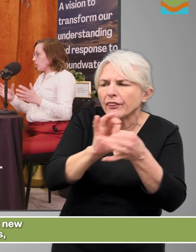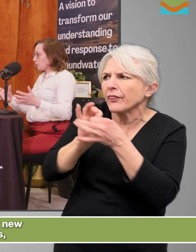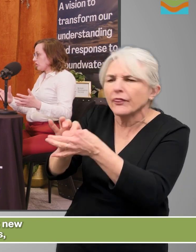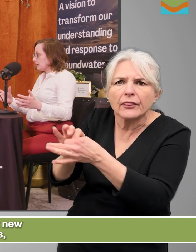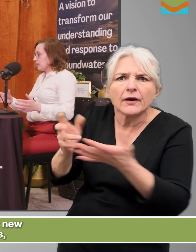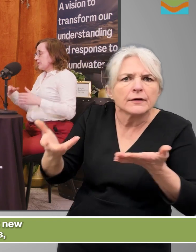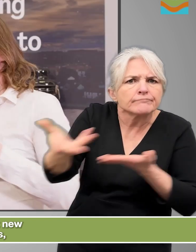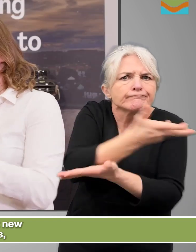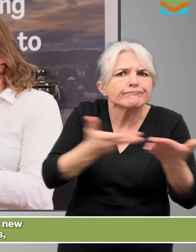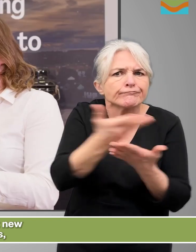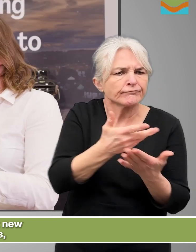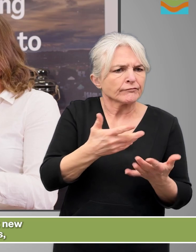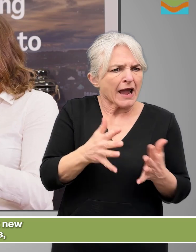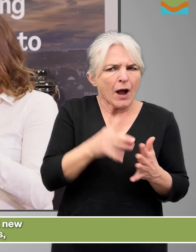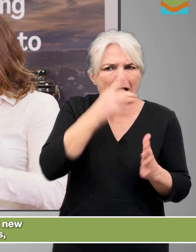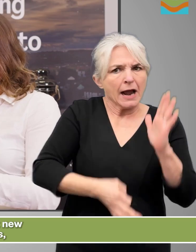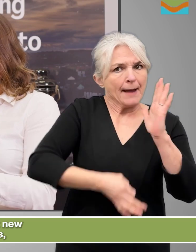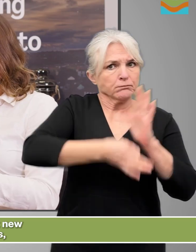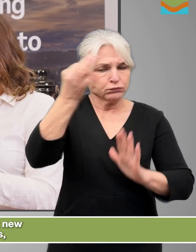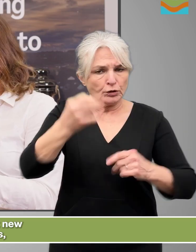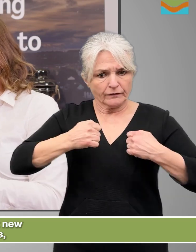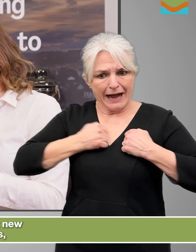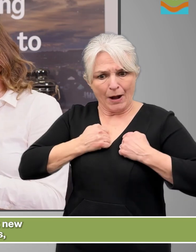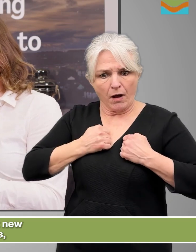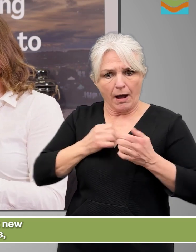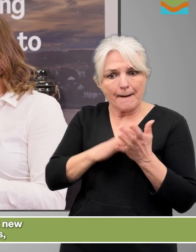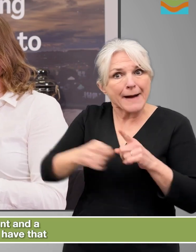model. Then we want to get new data, drill new bore holes,